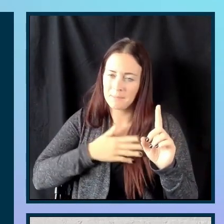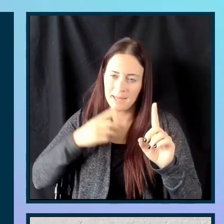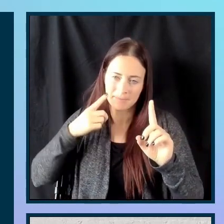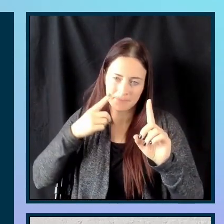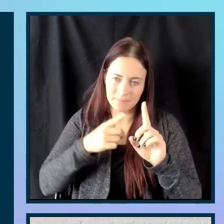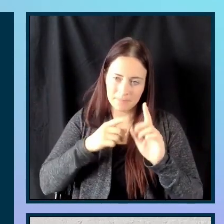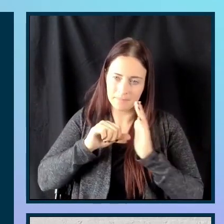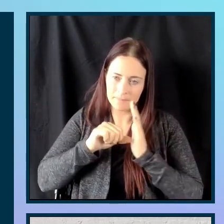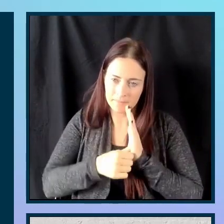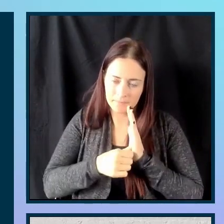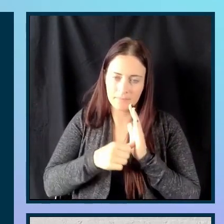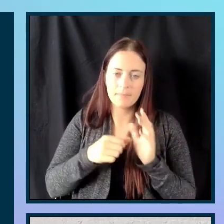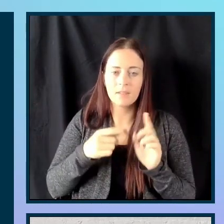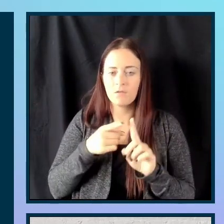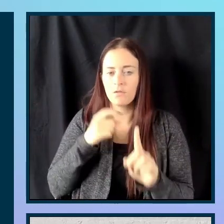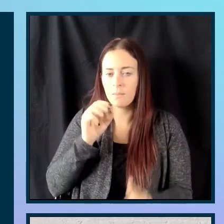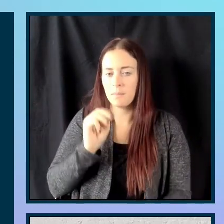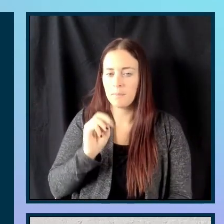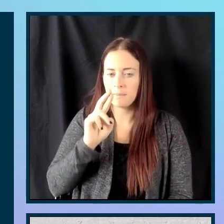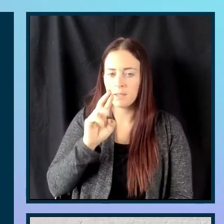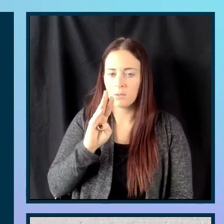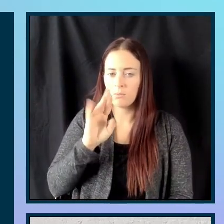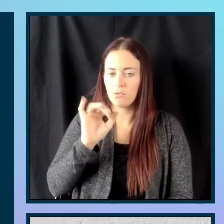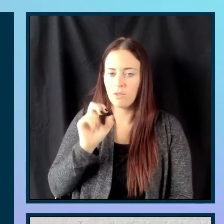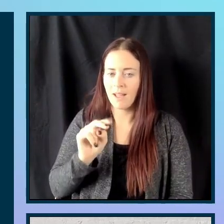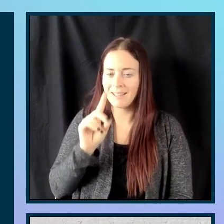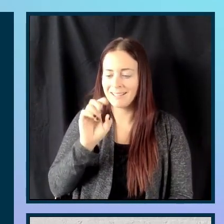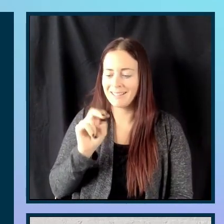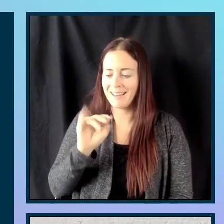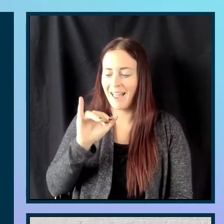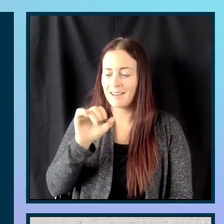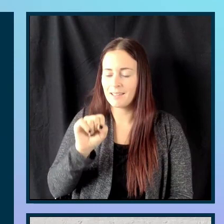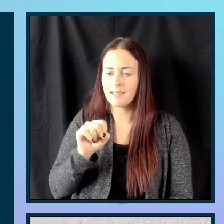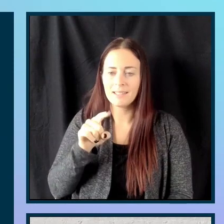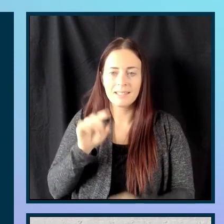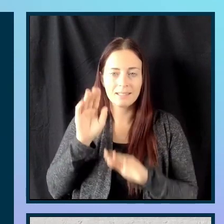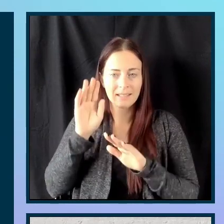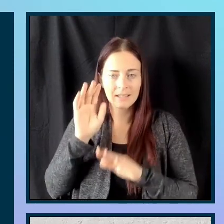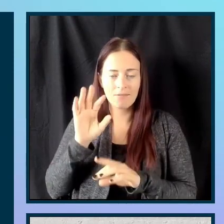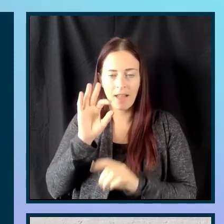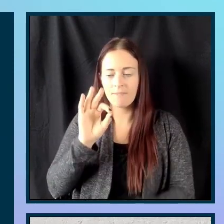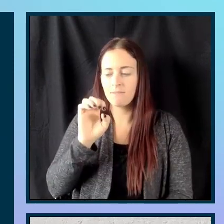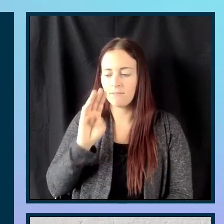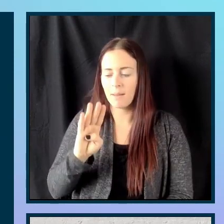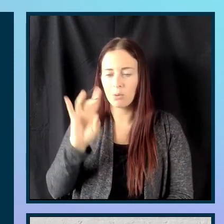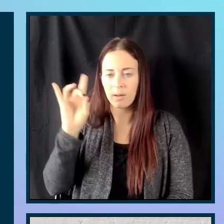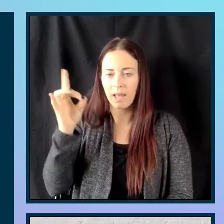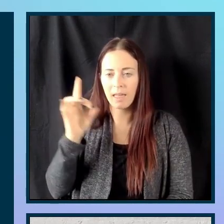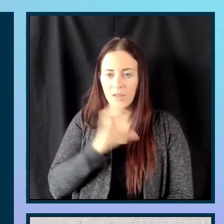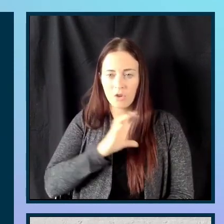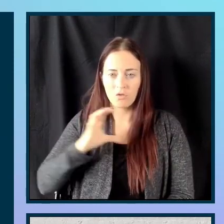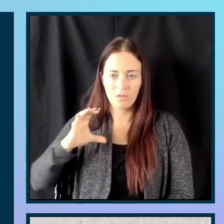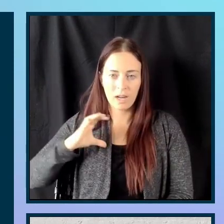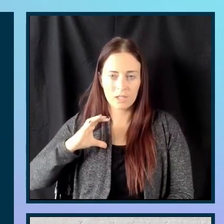and comes from Mr. Brian Dennis, who also testified at the February 8th Congressional Hearing on Accessibility.